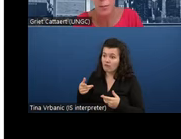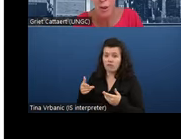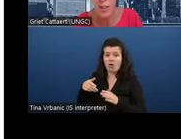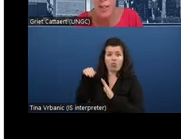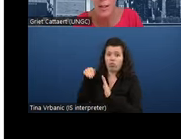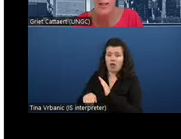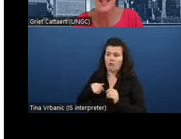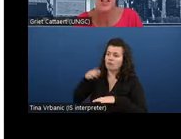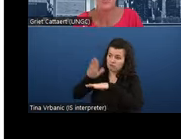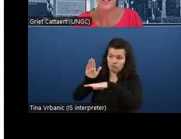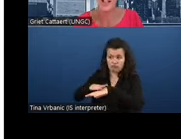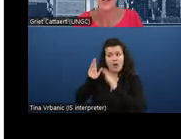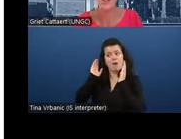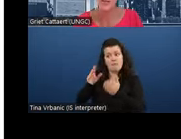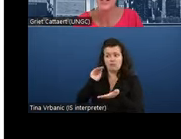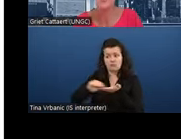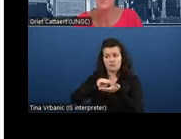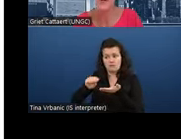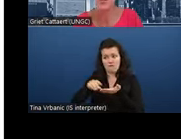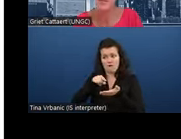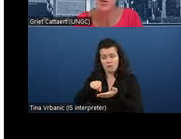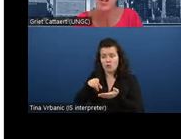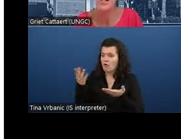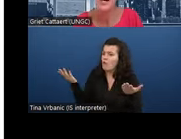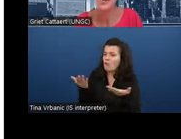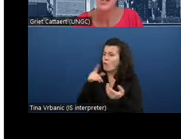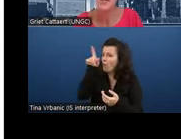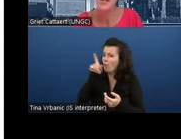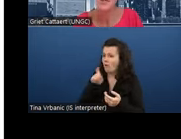reporting system it exists already now the companies have to have to report on our 10